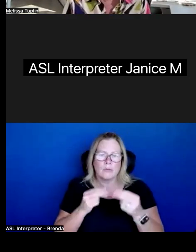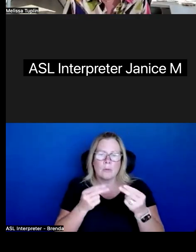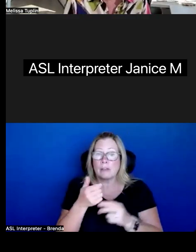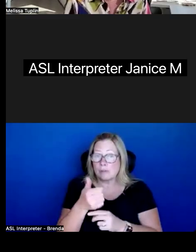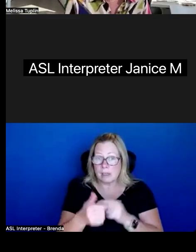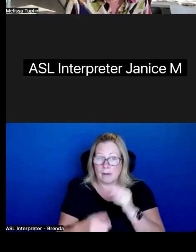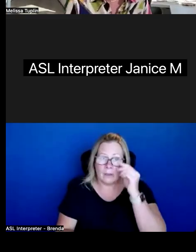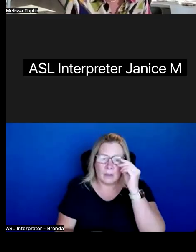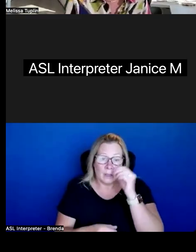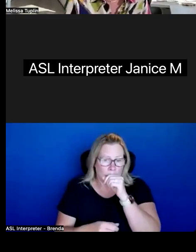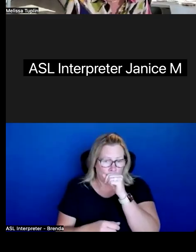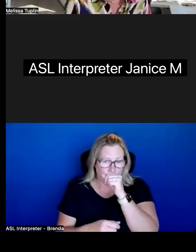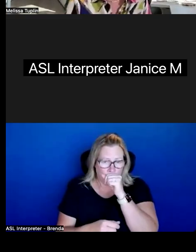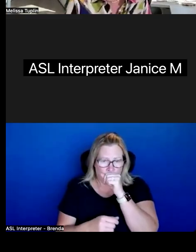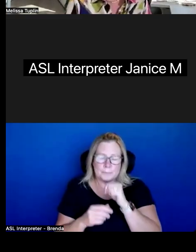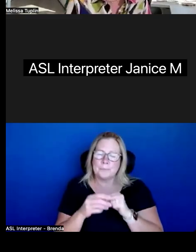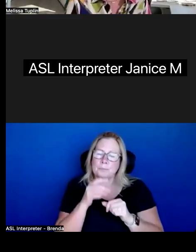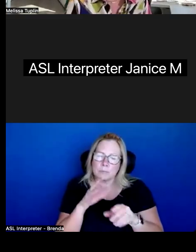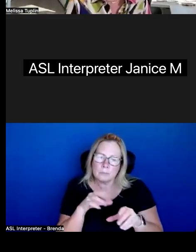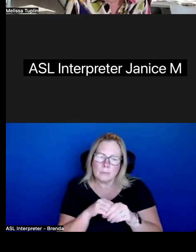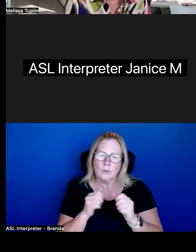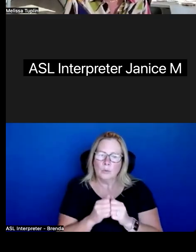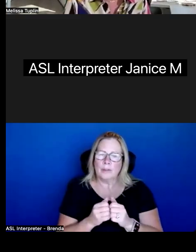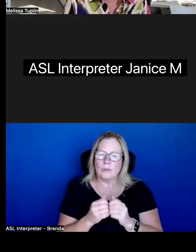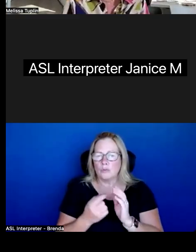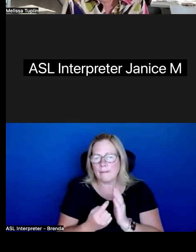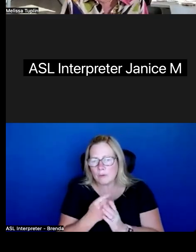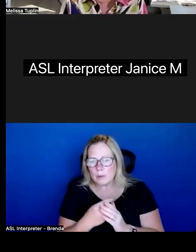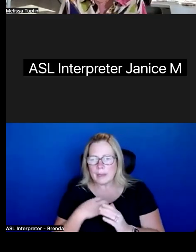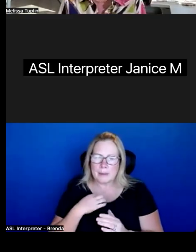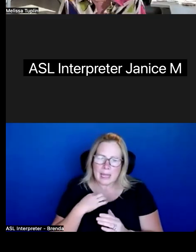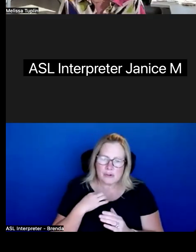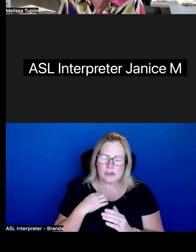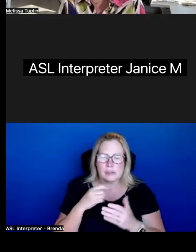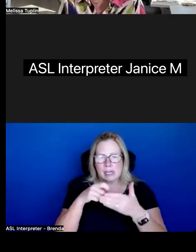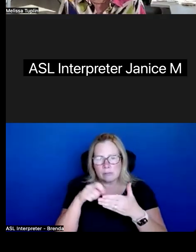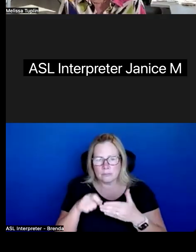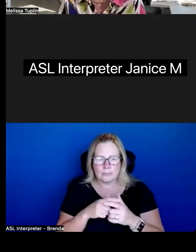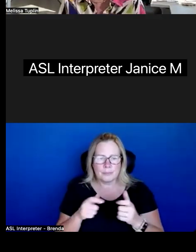as a committee to discuss each application with staff. Staff will take the assessors’ scores,